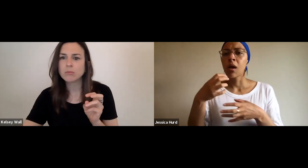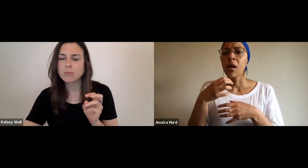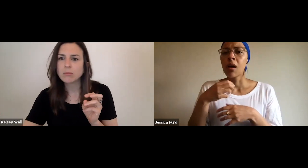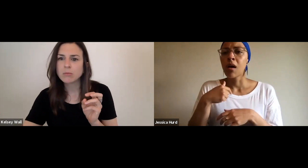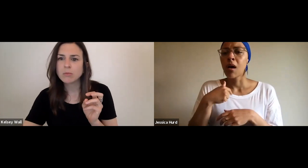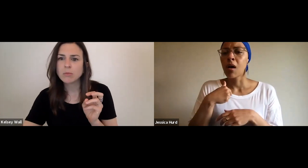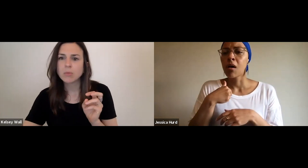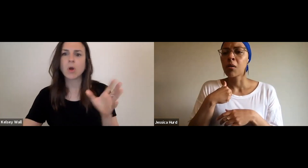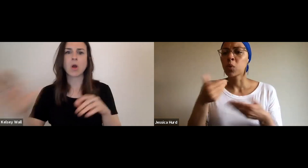OK.